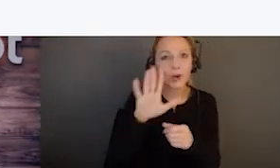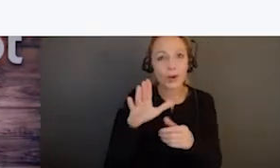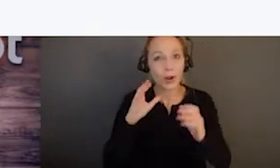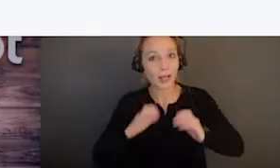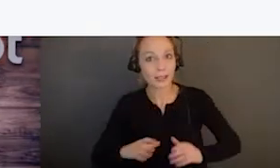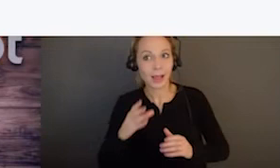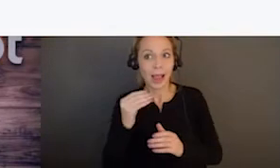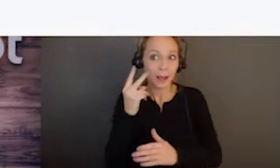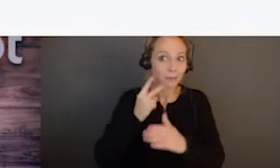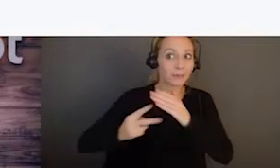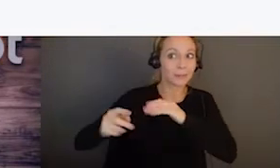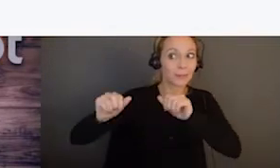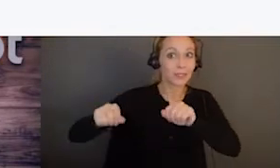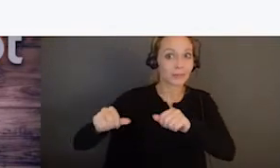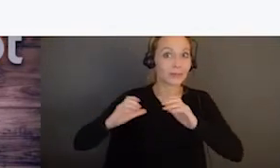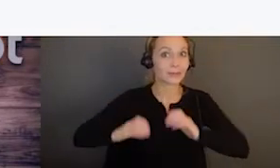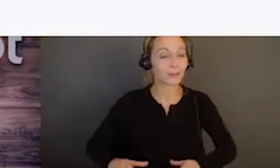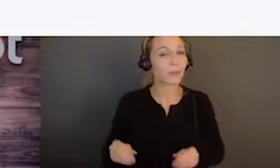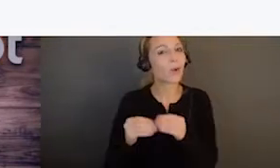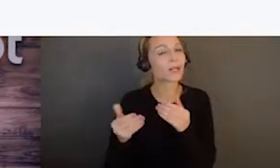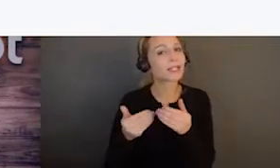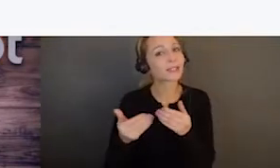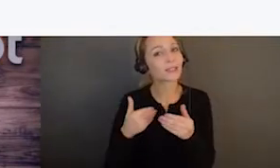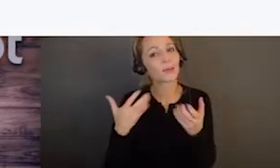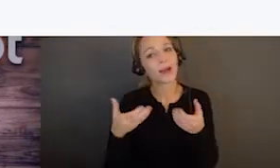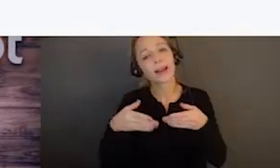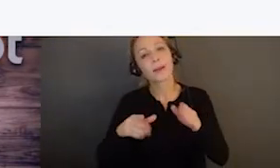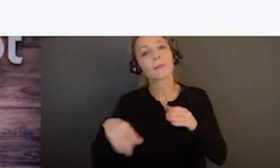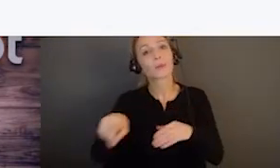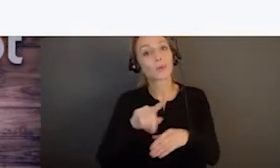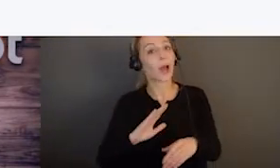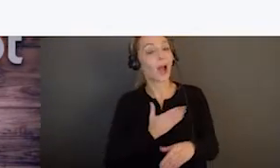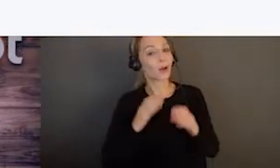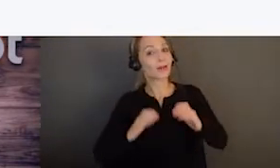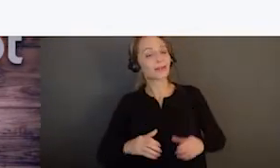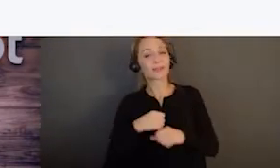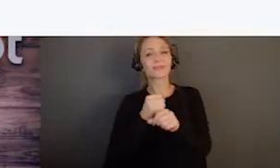WE WANT TO ENABLE YOU, OUR CUSTOMERS, TO BUILD REMARKABLE DIGITAL EXPERIENCES FOR YOUR CUSTOMERS.